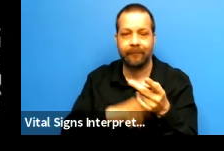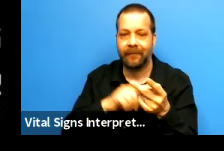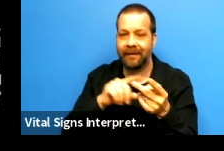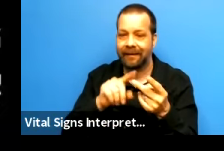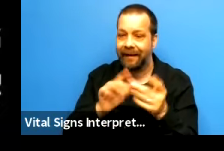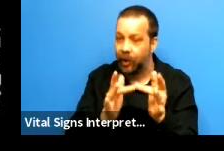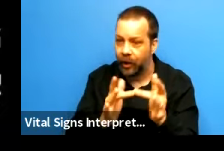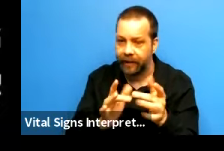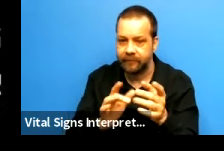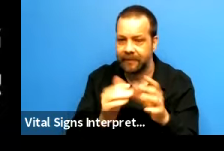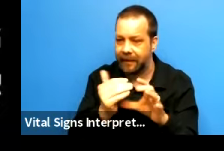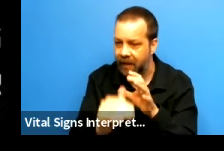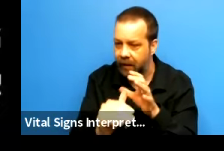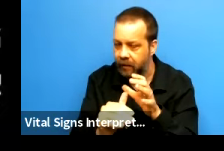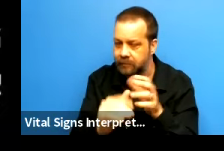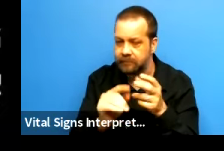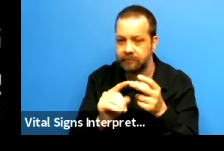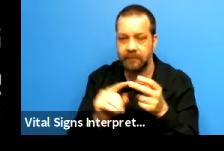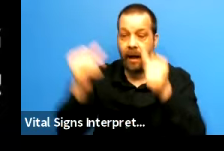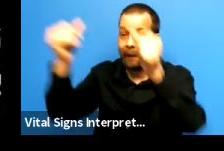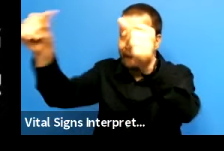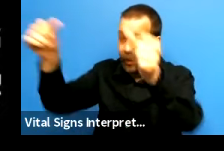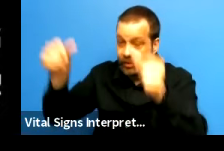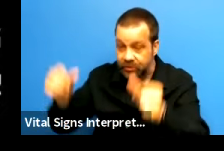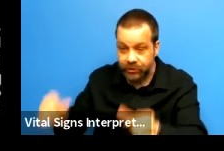guidance posters in the work place,